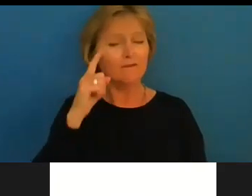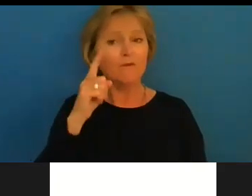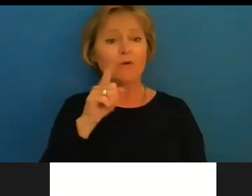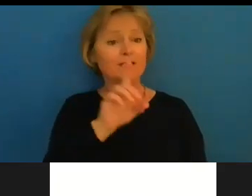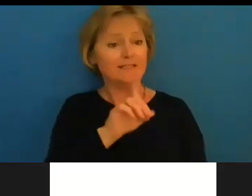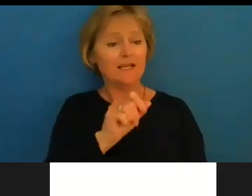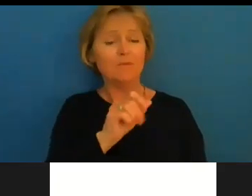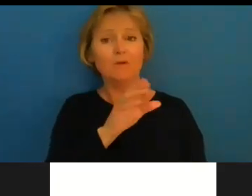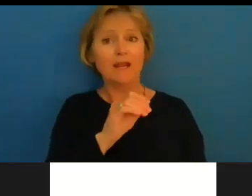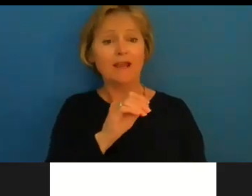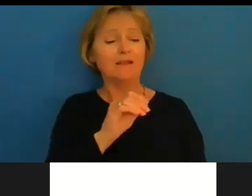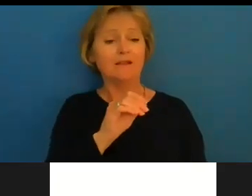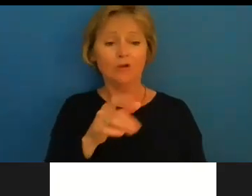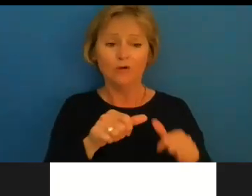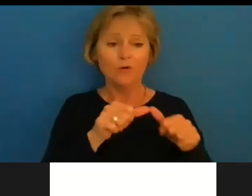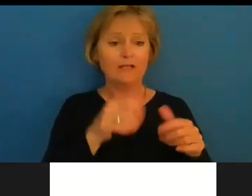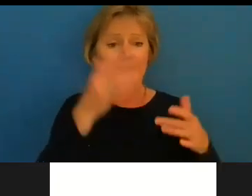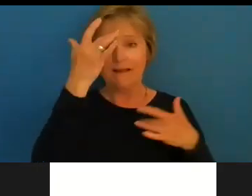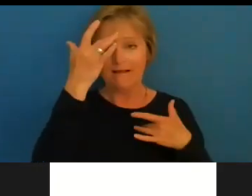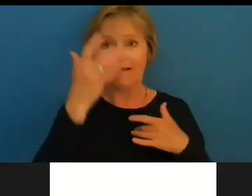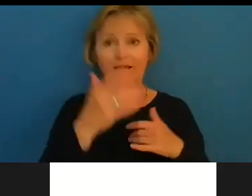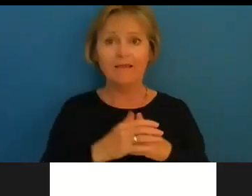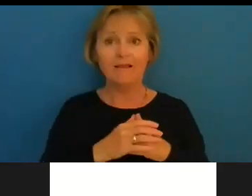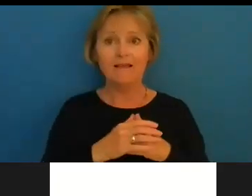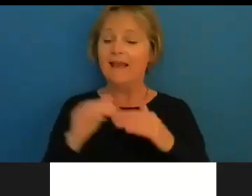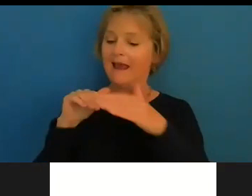It is not a luxury. Access is not a luxury.